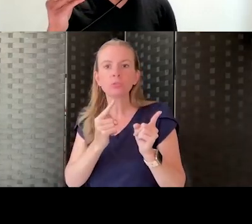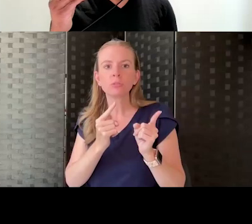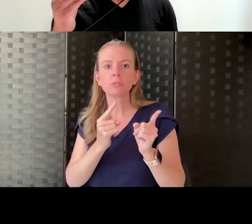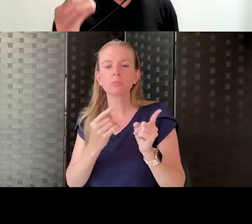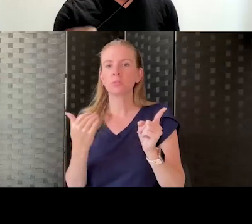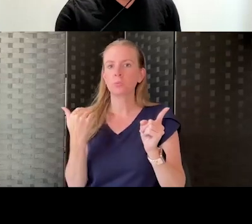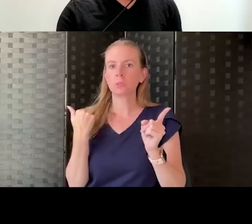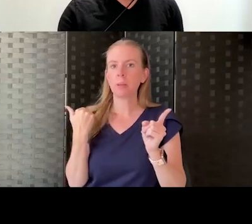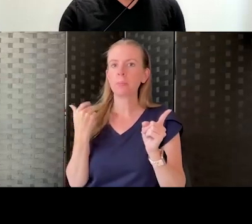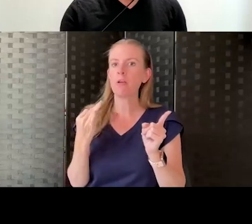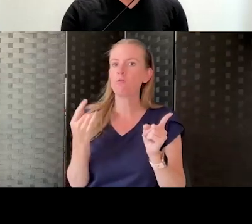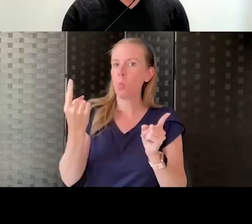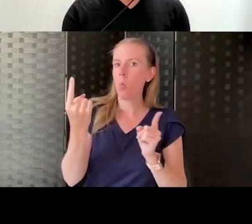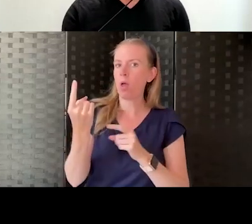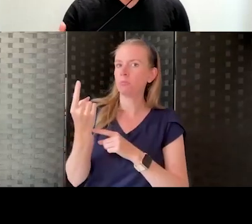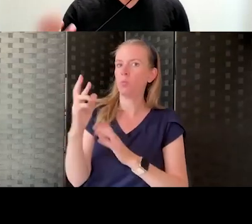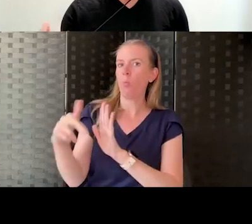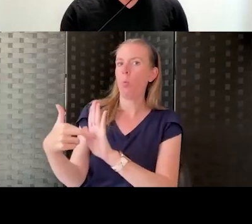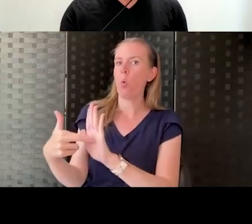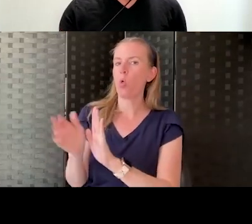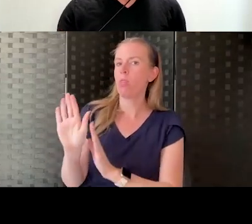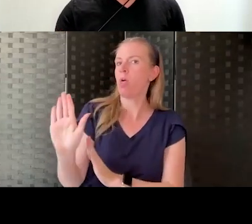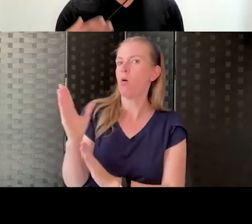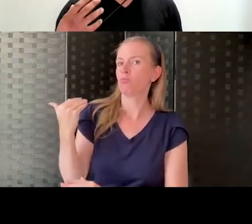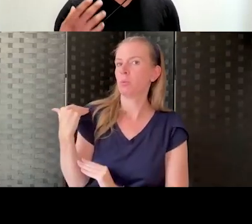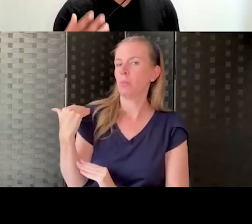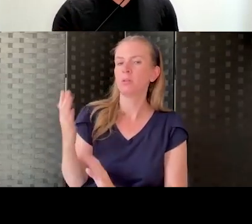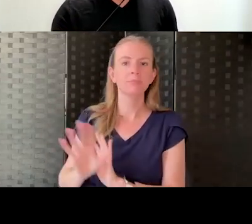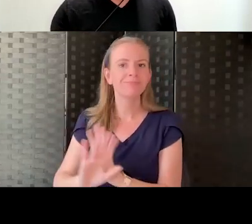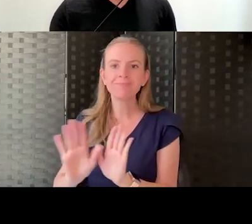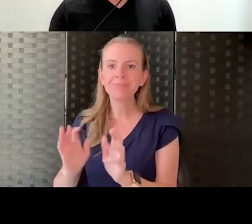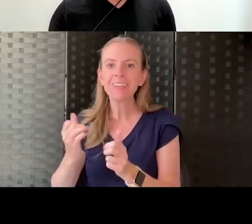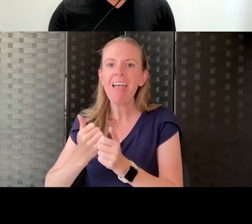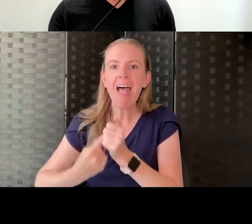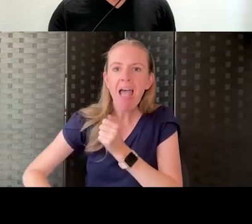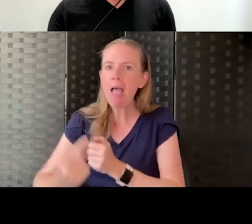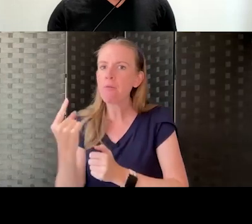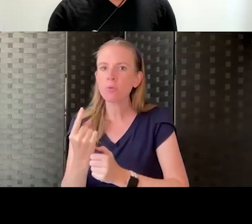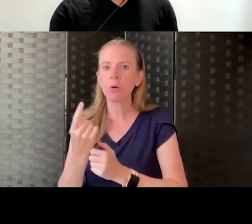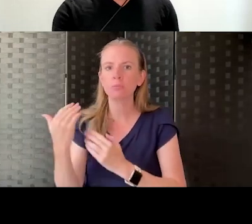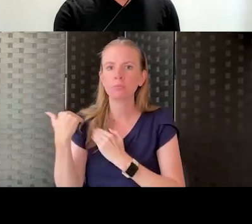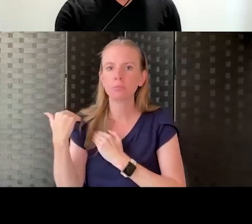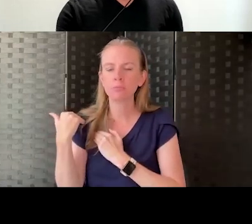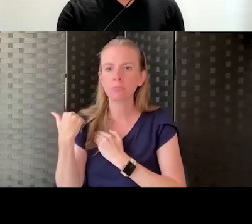of one particular role on a team. It's actually everyone's responsibility. For the sake of this